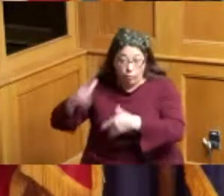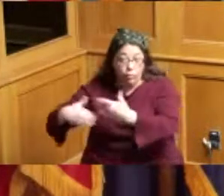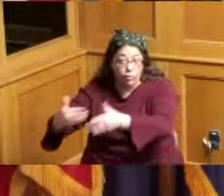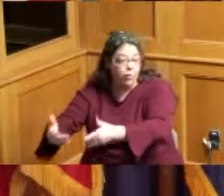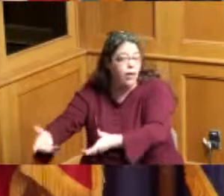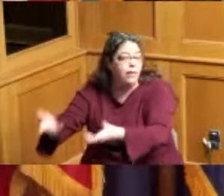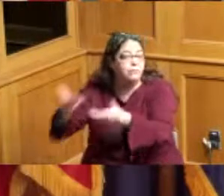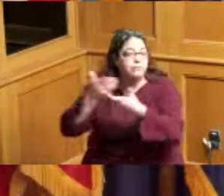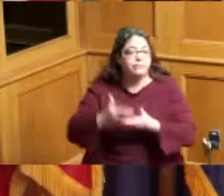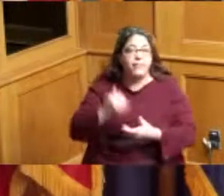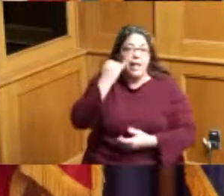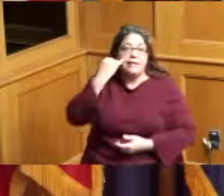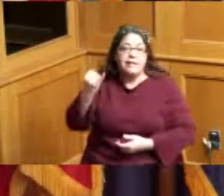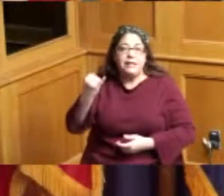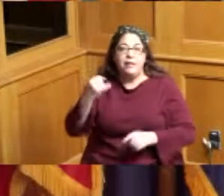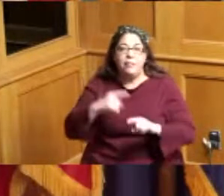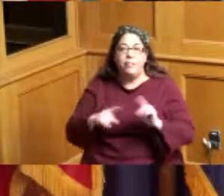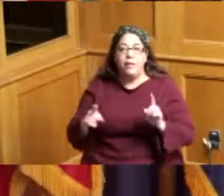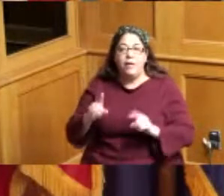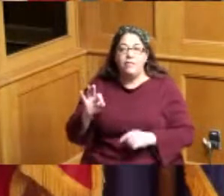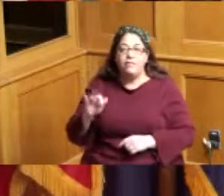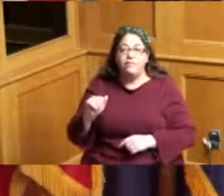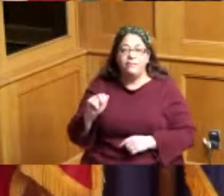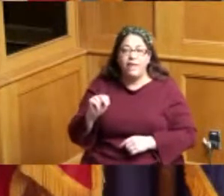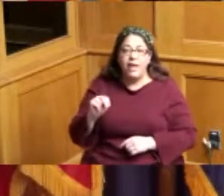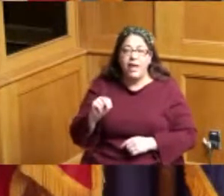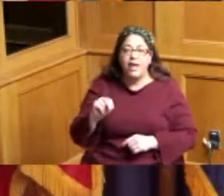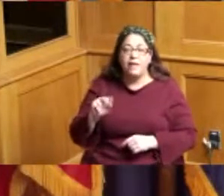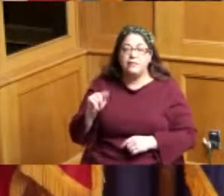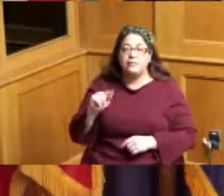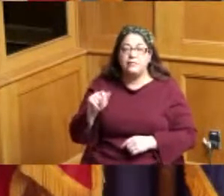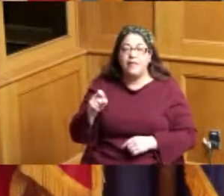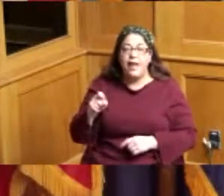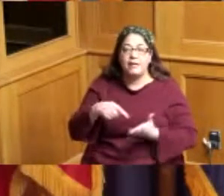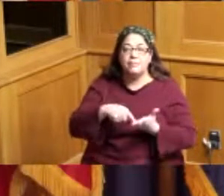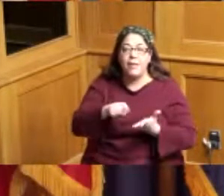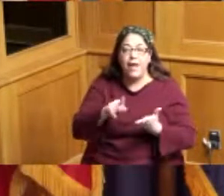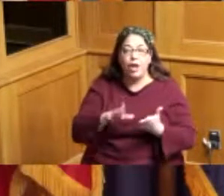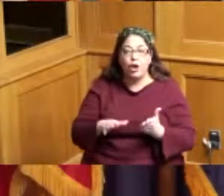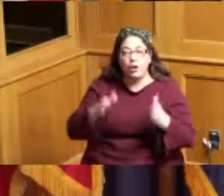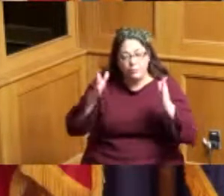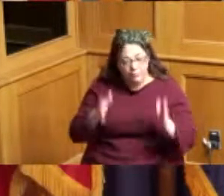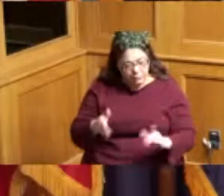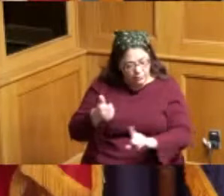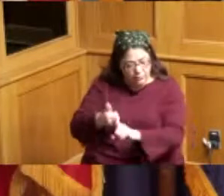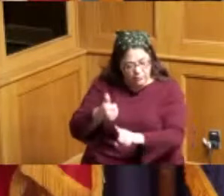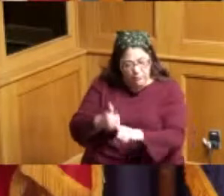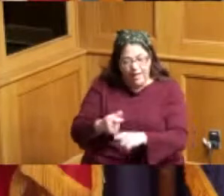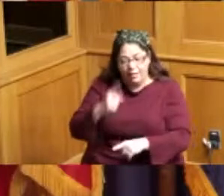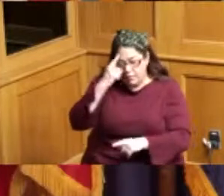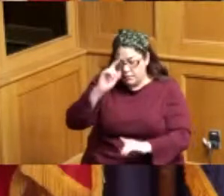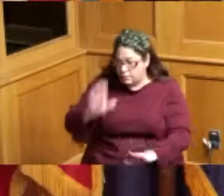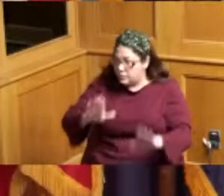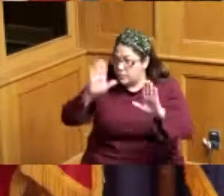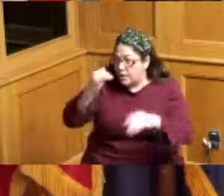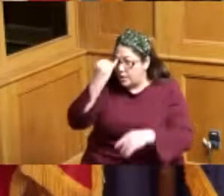but it came from a fan it came from a taxpayer I think it's a great idea I think that we have